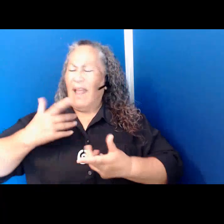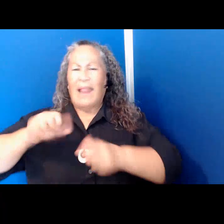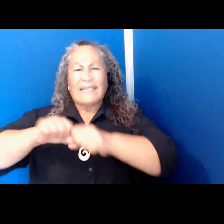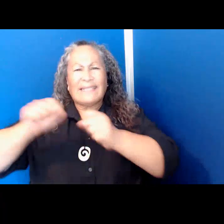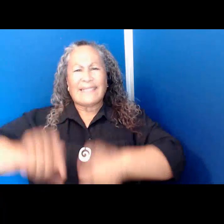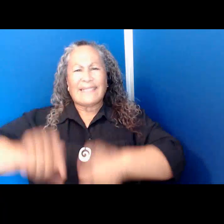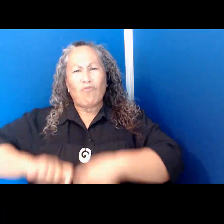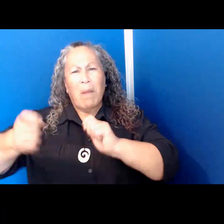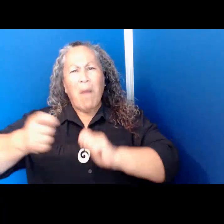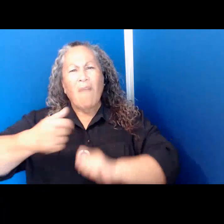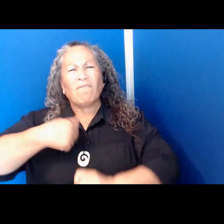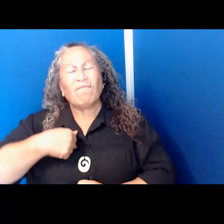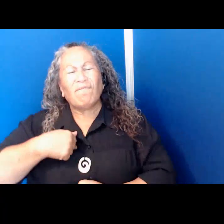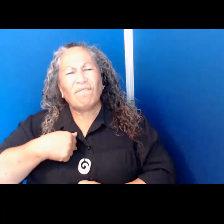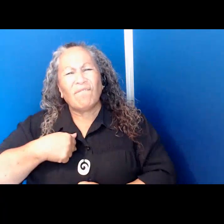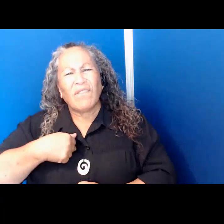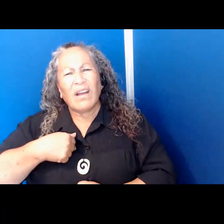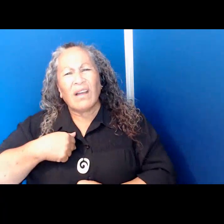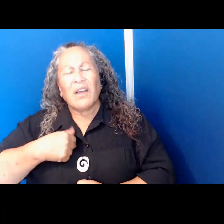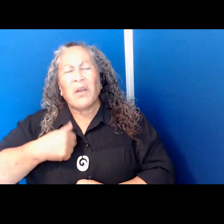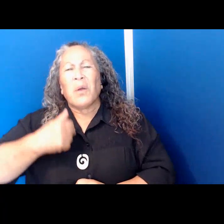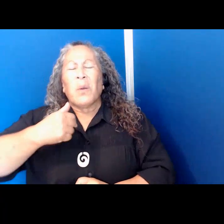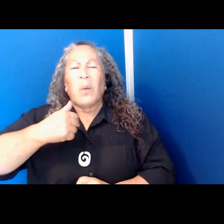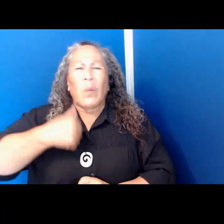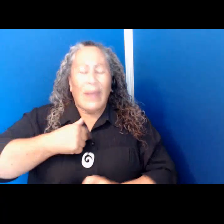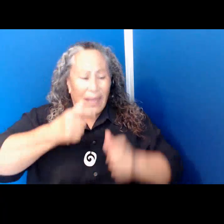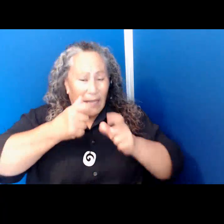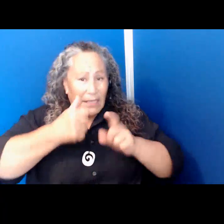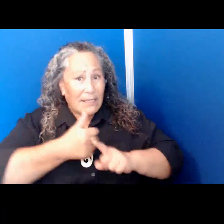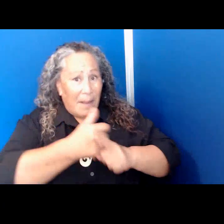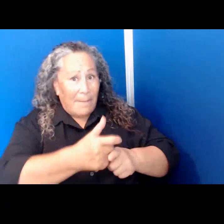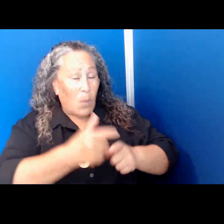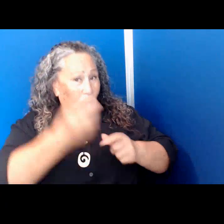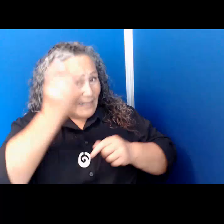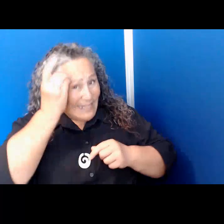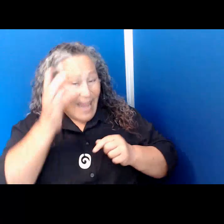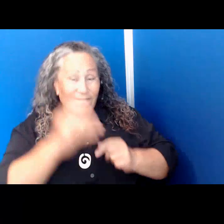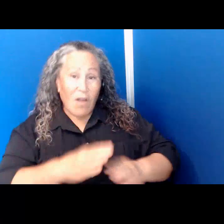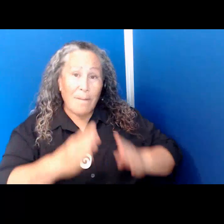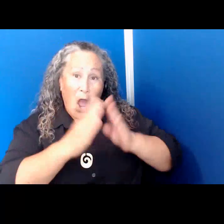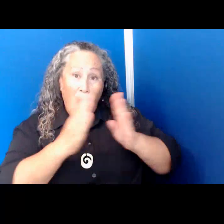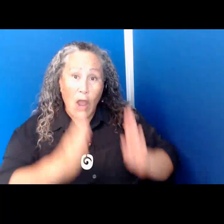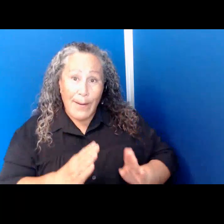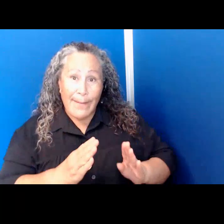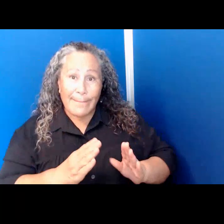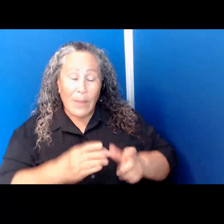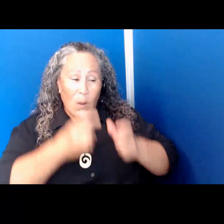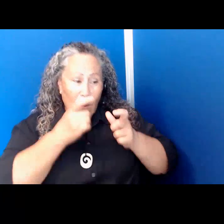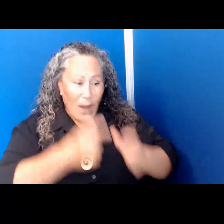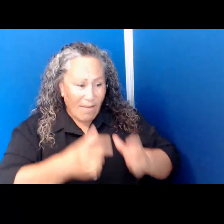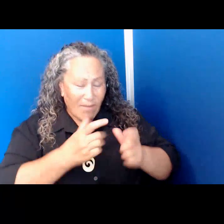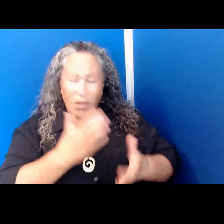We stumbled along with supporting dad from home that we were really struggling. You know,